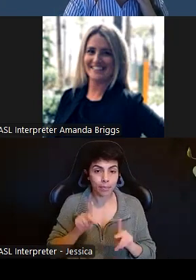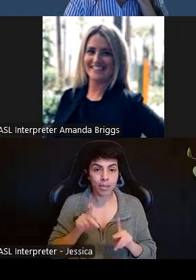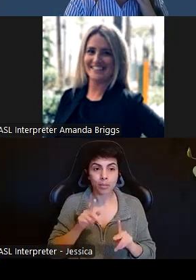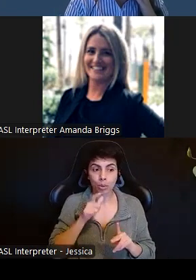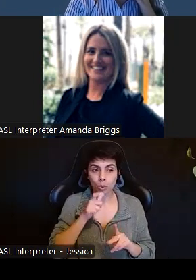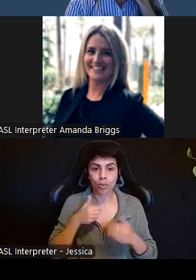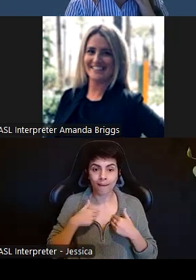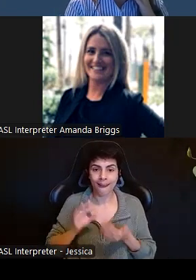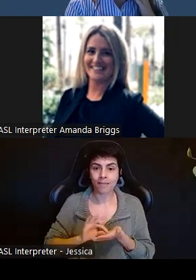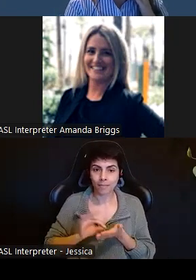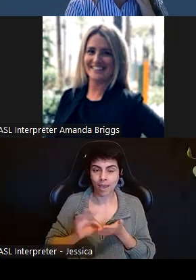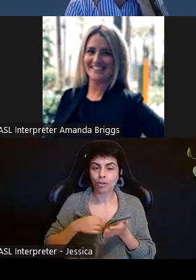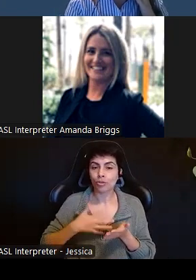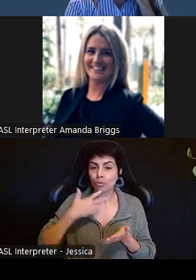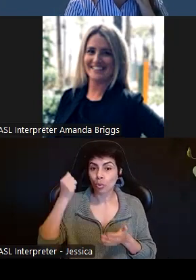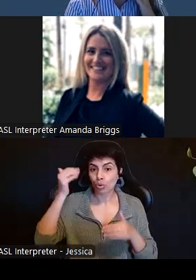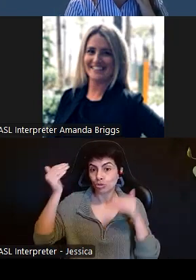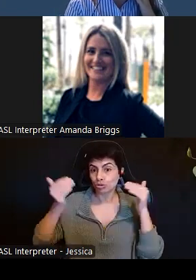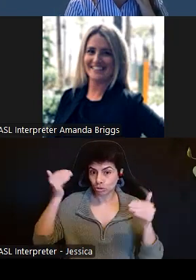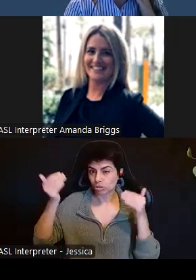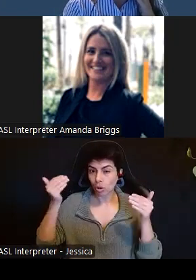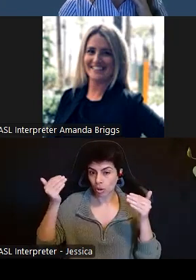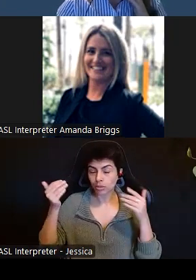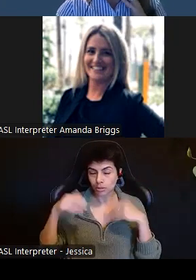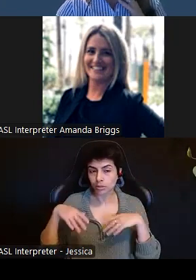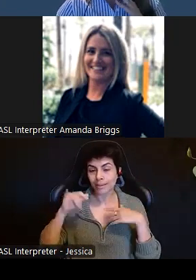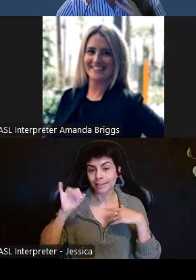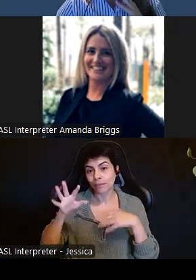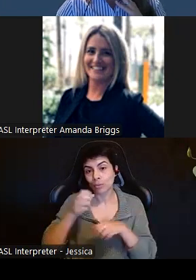or disability eligibility path. If you receive Medi-Cal based on your income